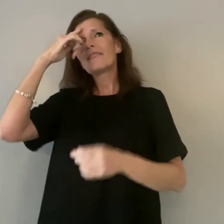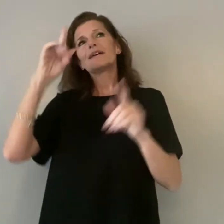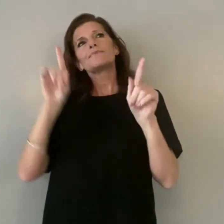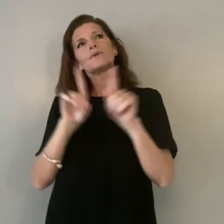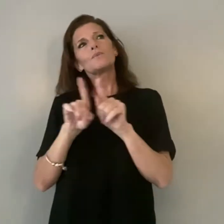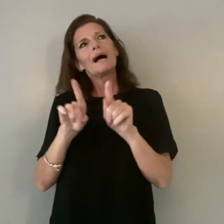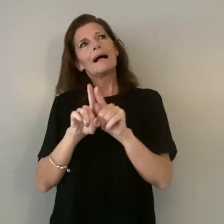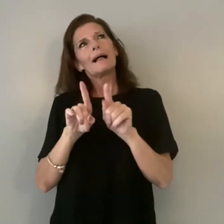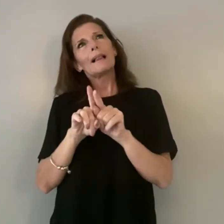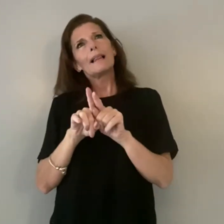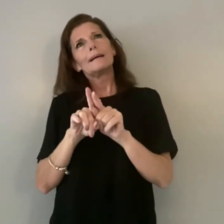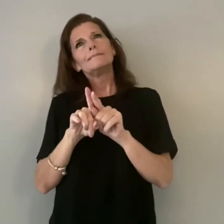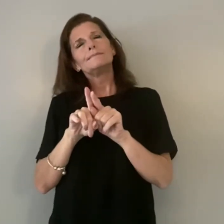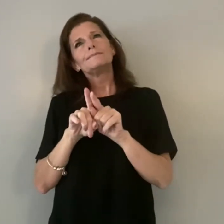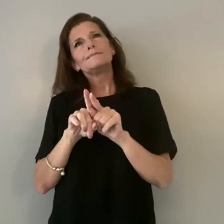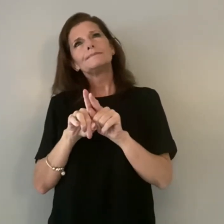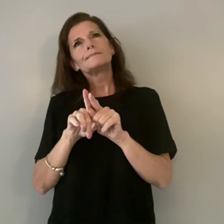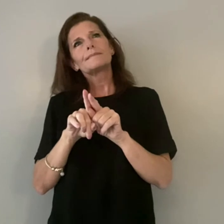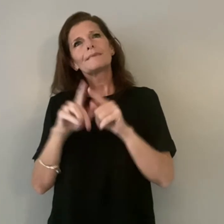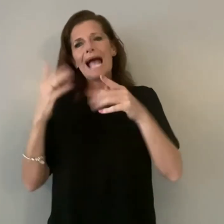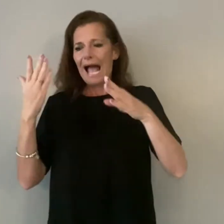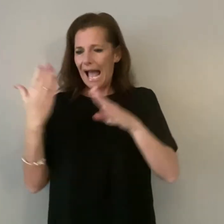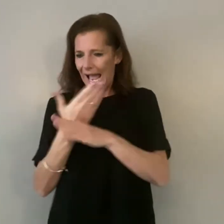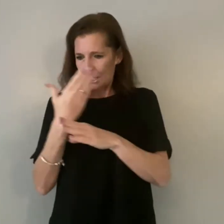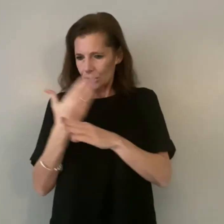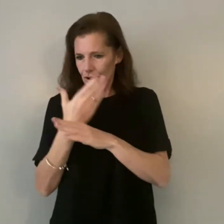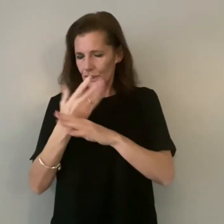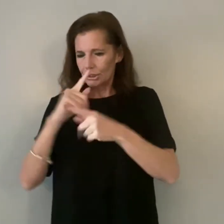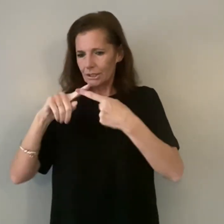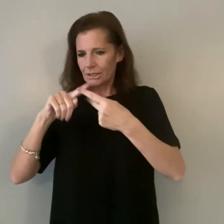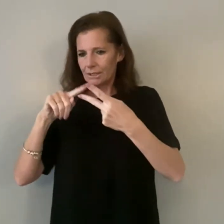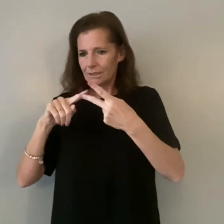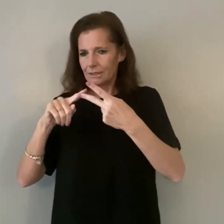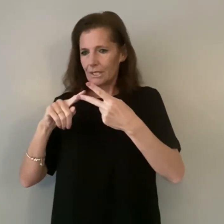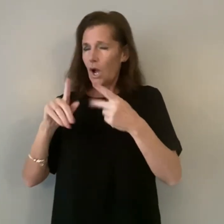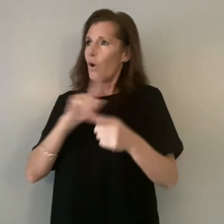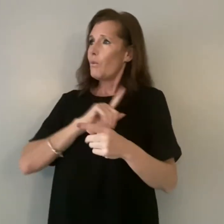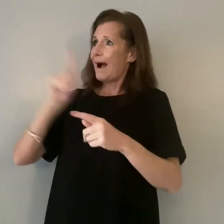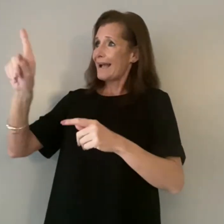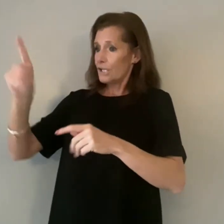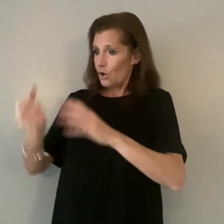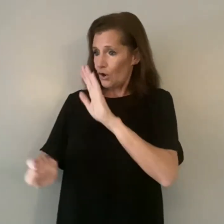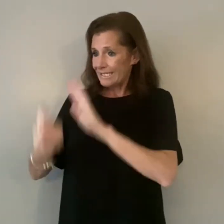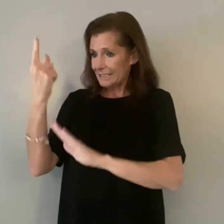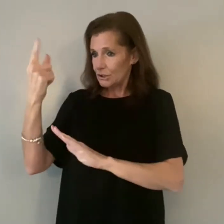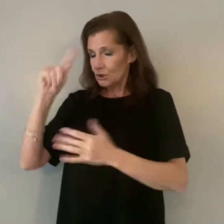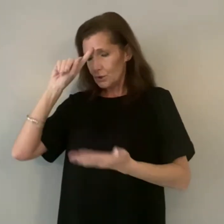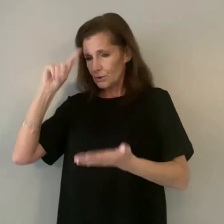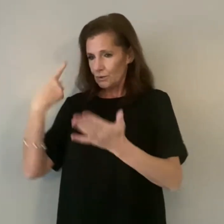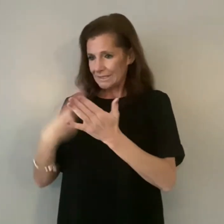And I think as well this sense of action and consequence, some of the issues that your board have decided